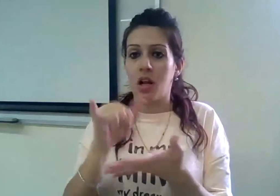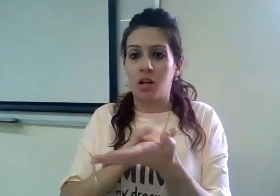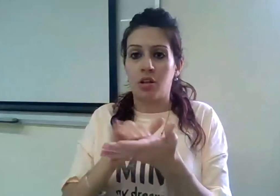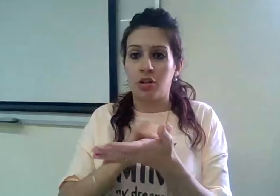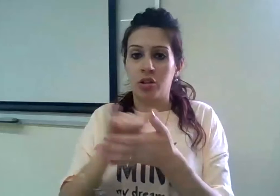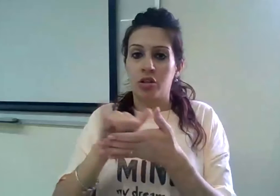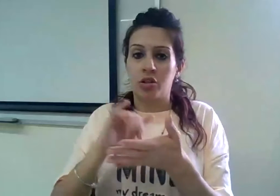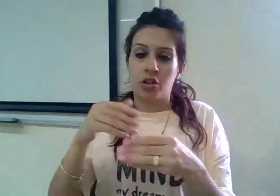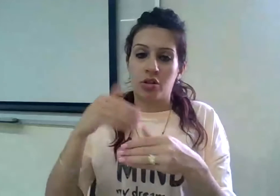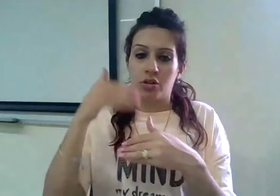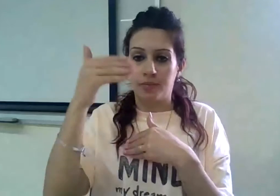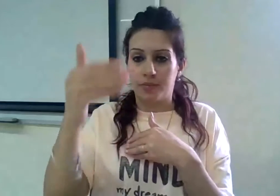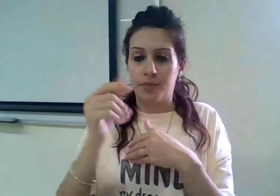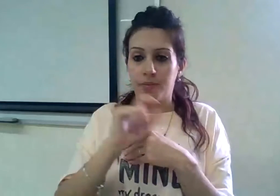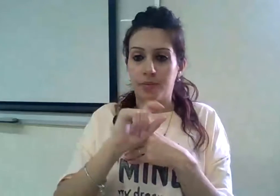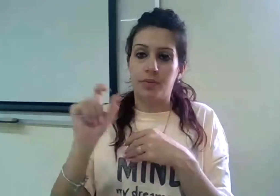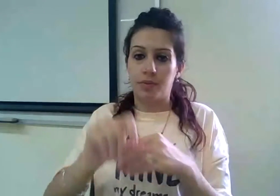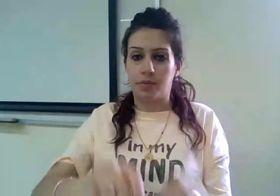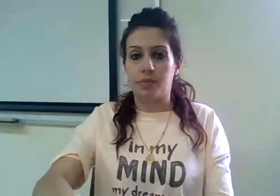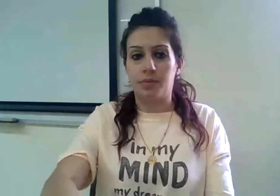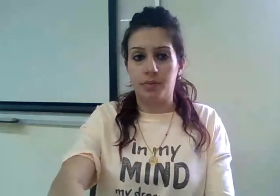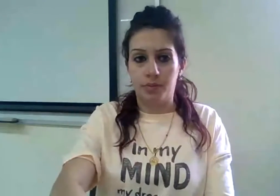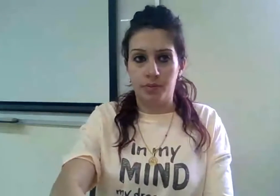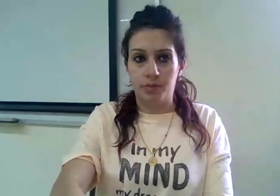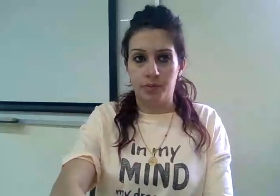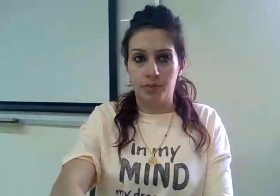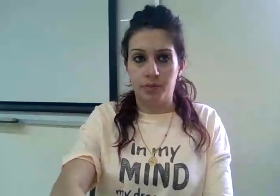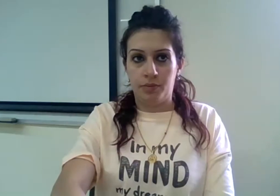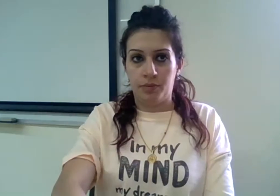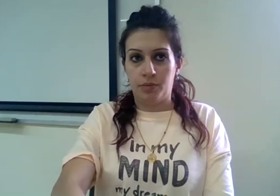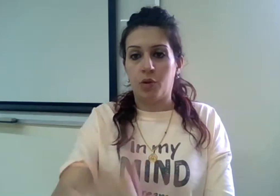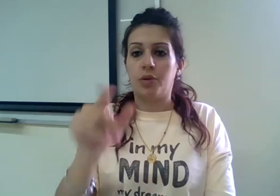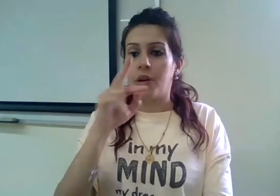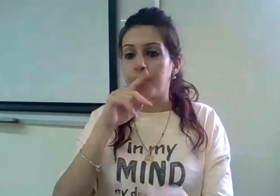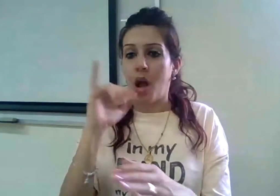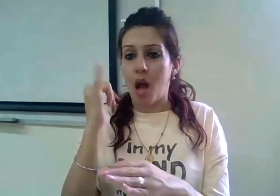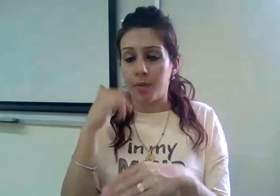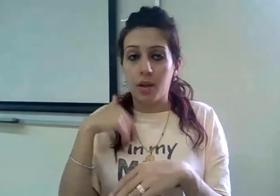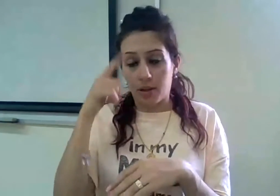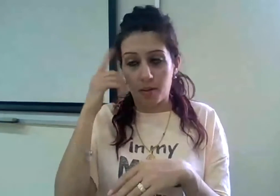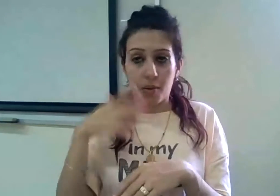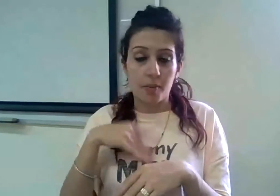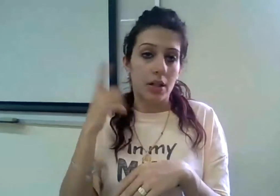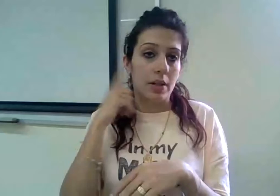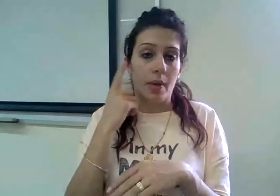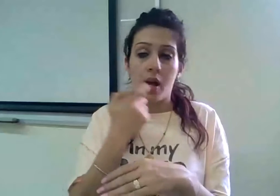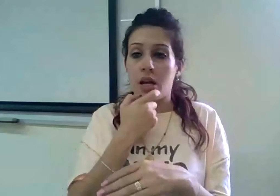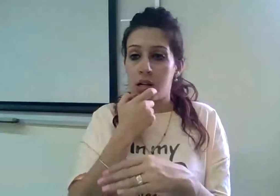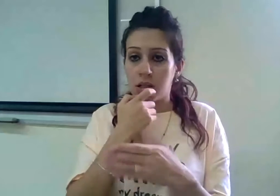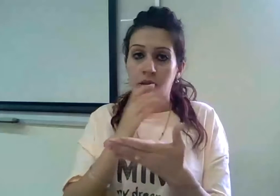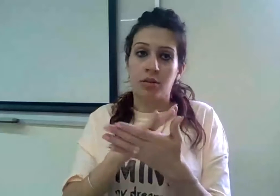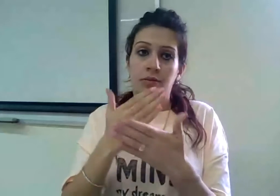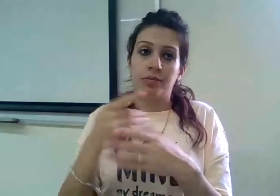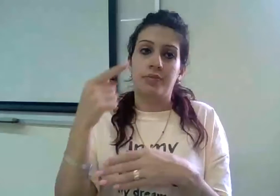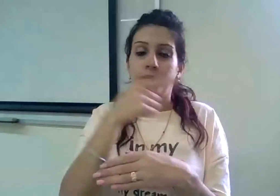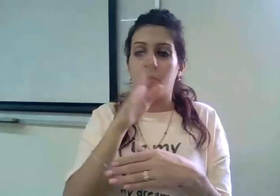And he will do this in Arabic. So anybody who wants to listen to it in English has to switch now to the